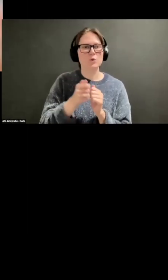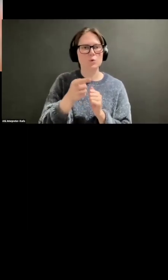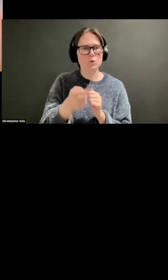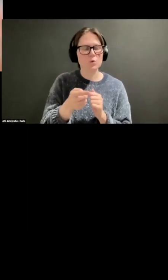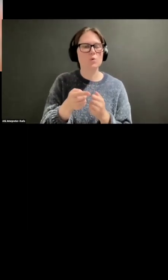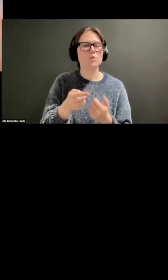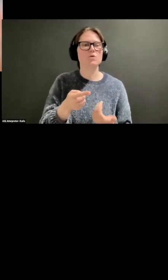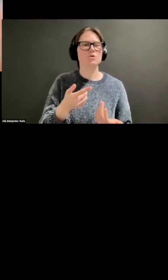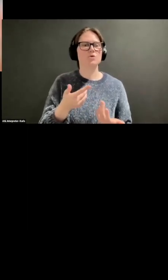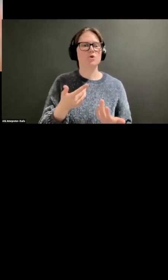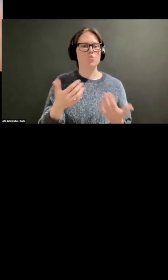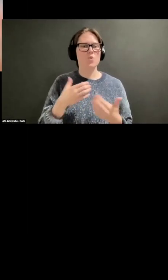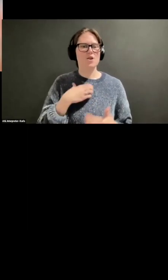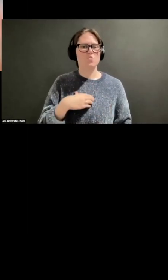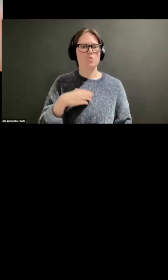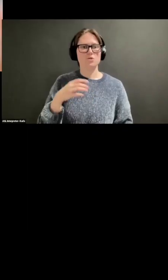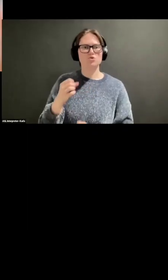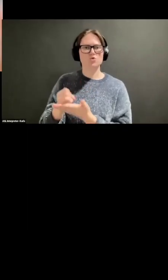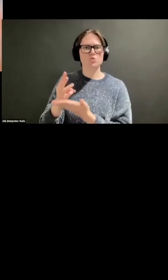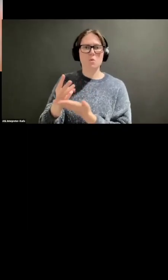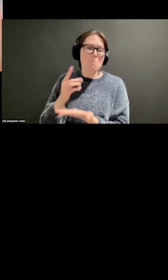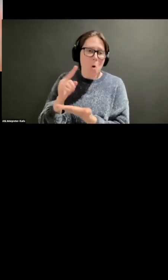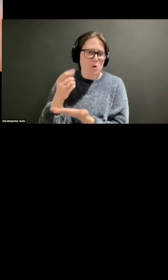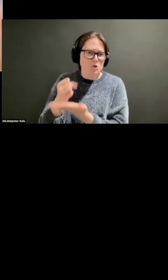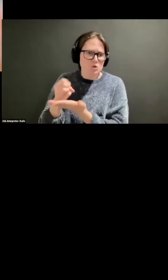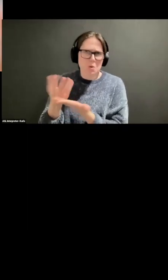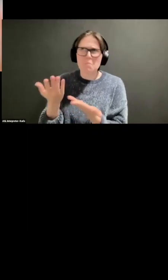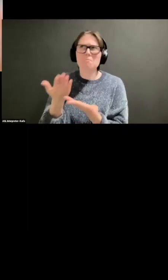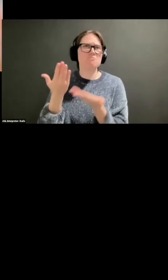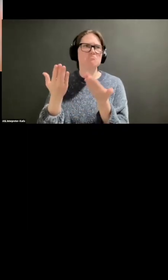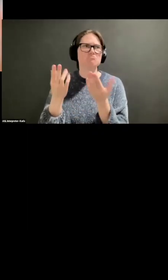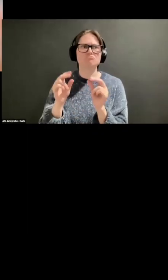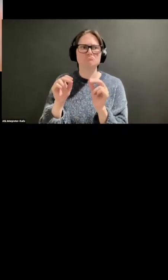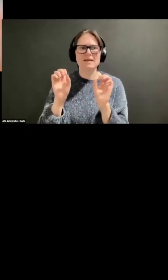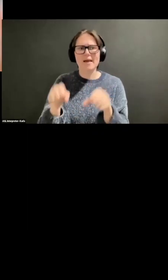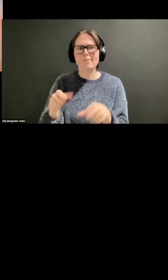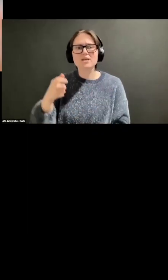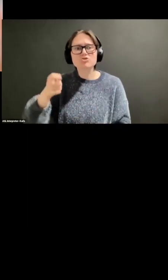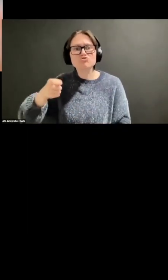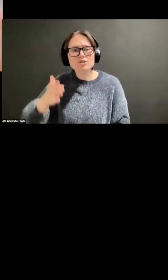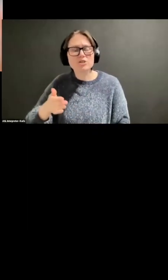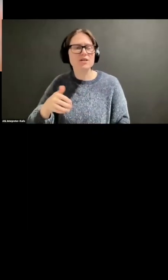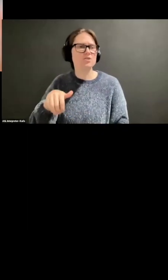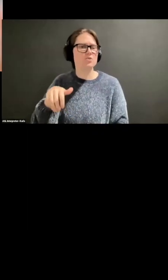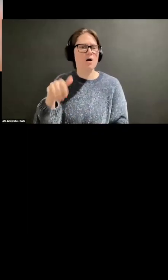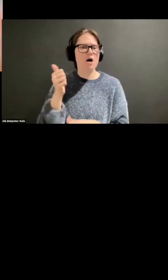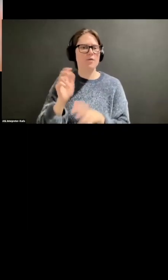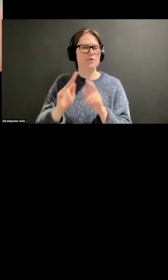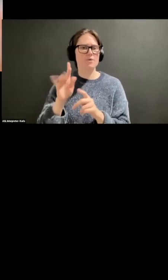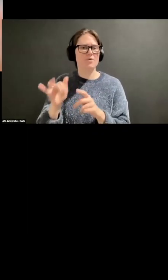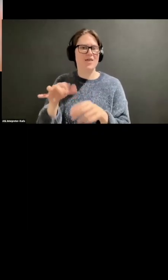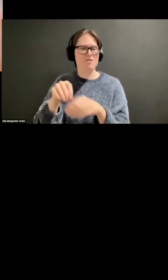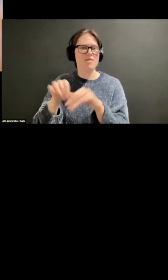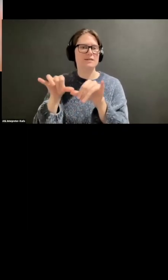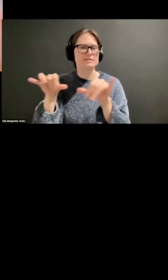workers and we don't have to keep it to just social workers, maybe there were judges maybe there were other people that are kind of built into the system, what do you